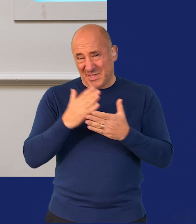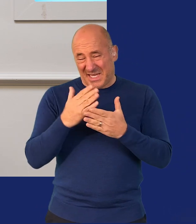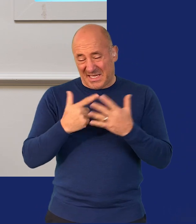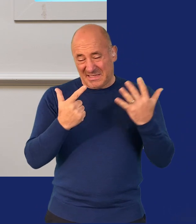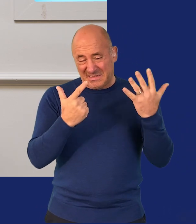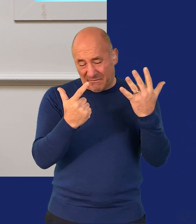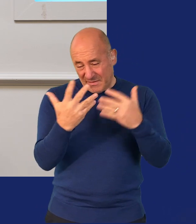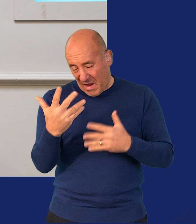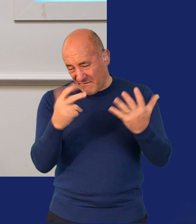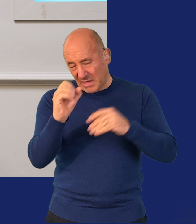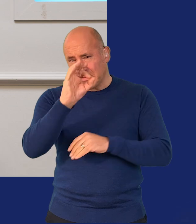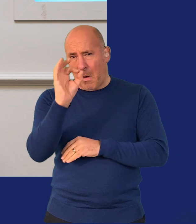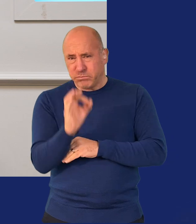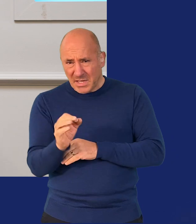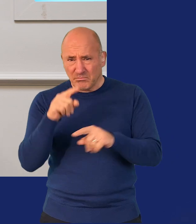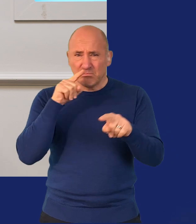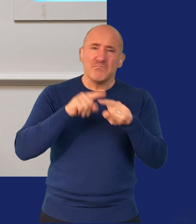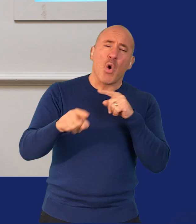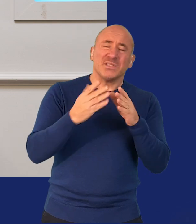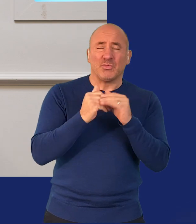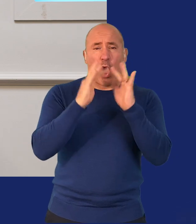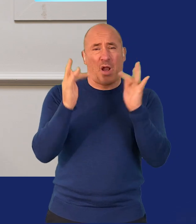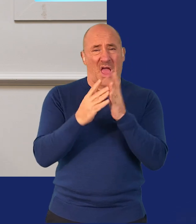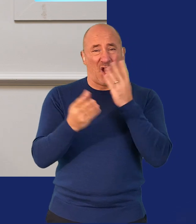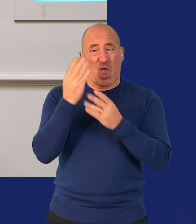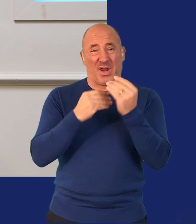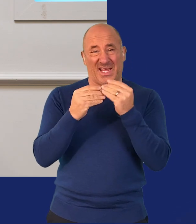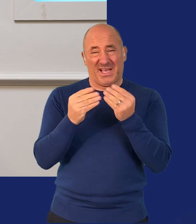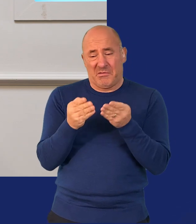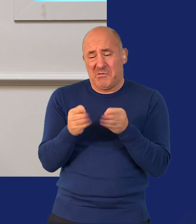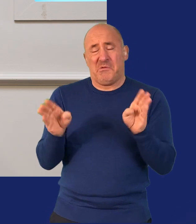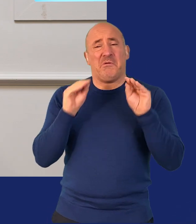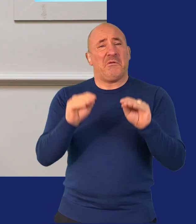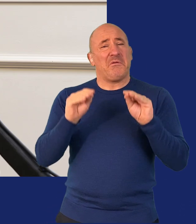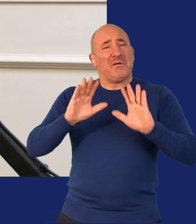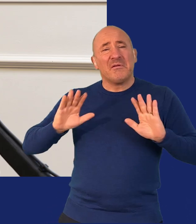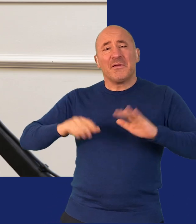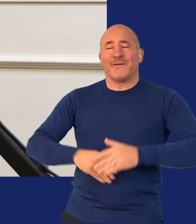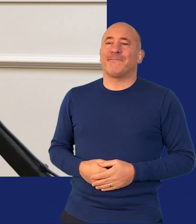I, you know, I, I think of it as broader than that. Yeah Yeah. So, so that's, that's how I got into it.